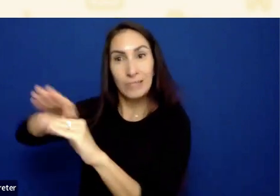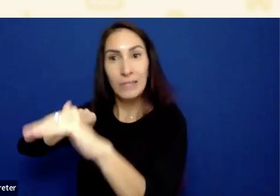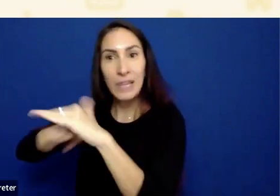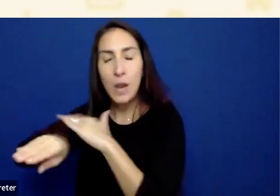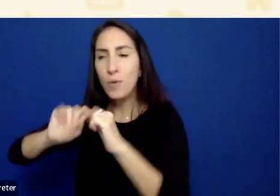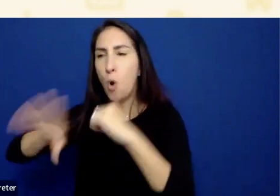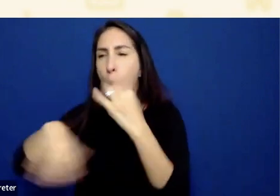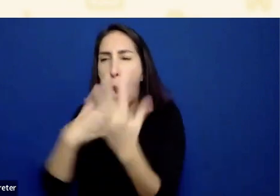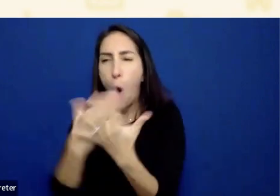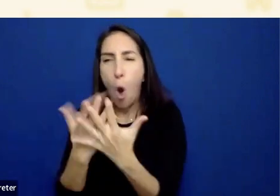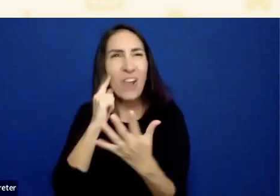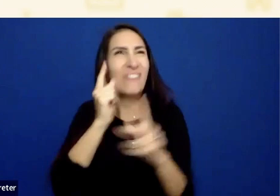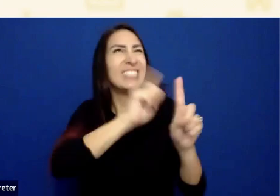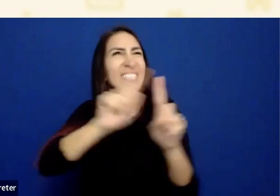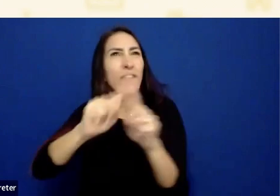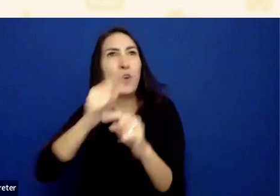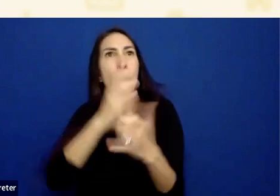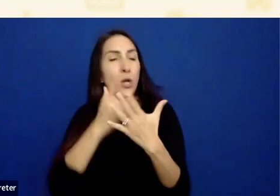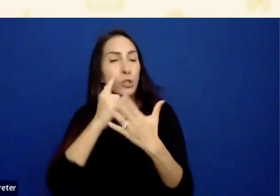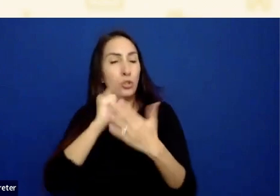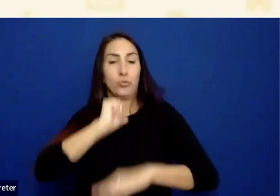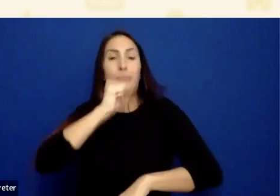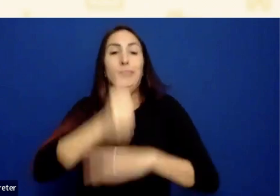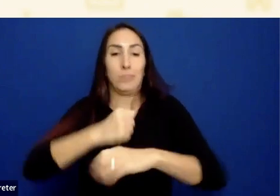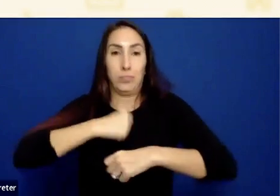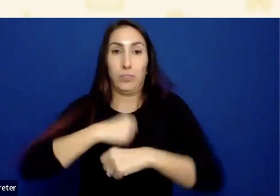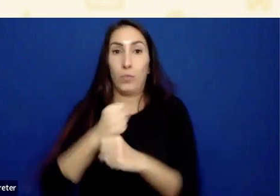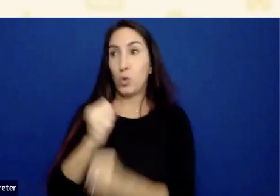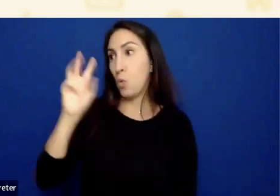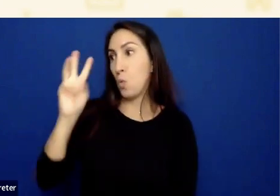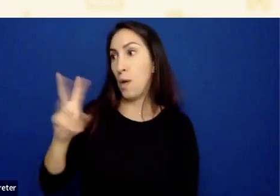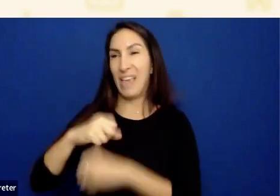making that all accessible opens that whole world up.